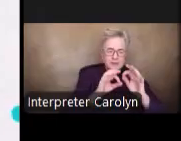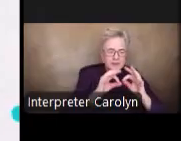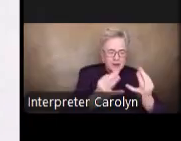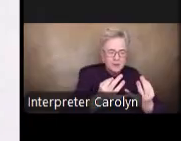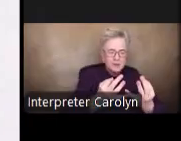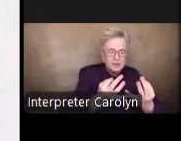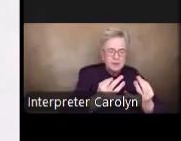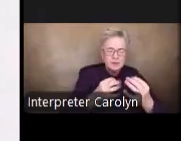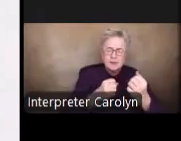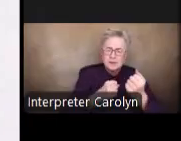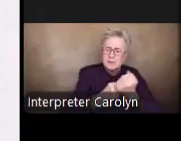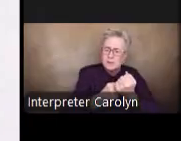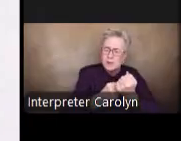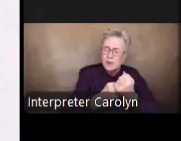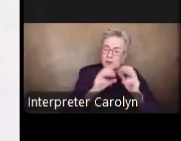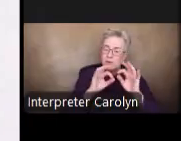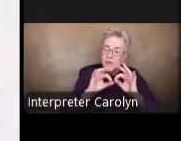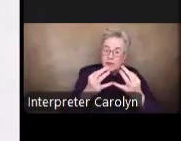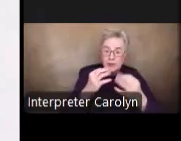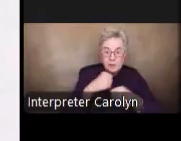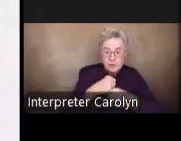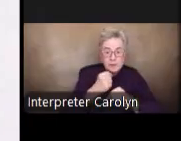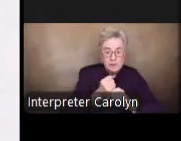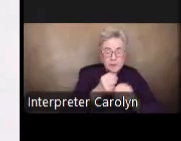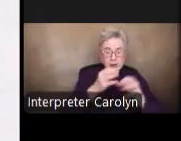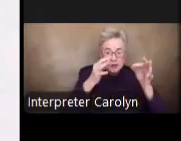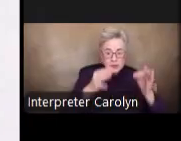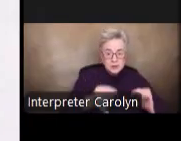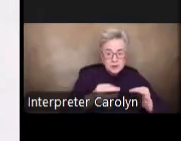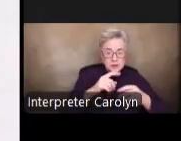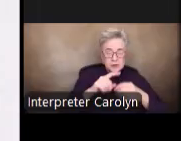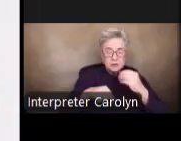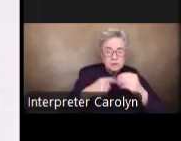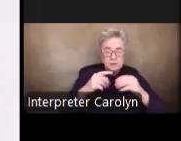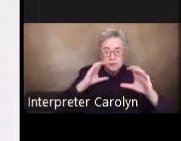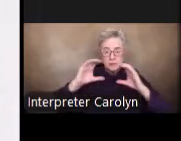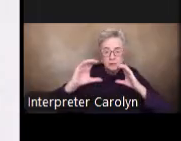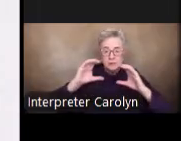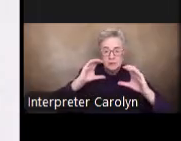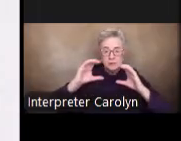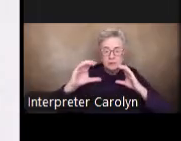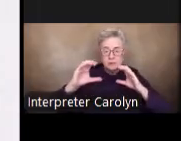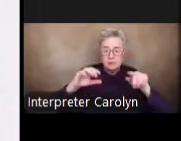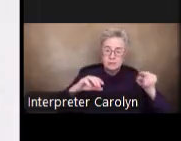supporting families and making informed decisions about communication modality and language access